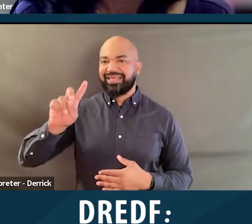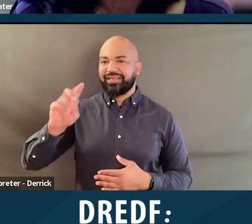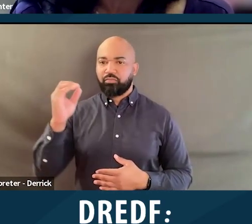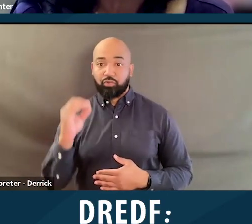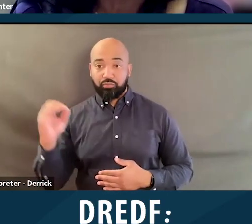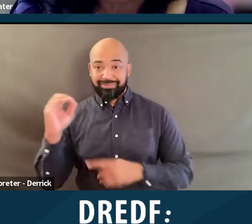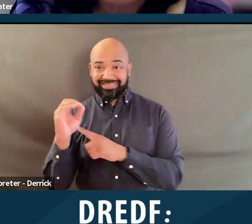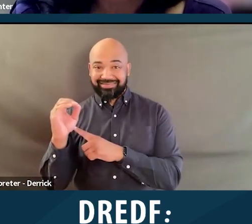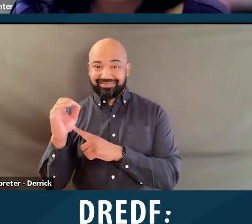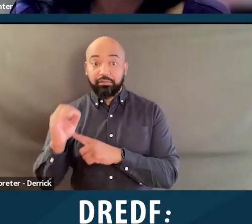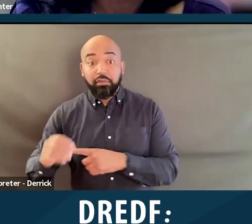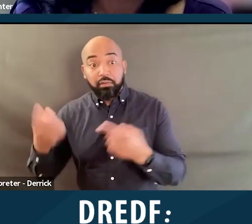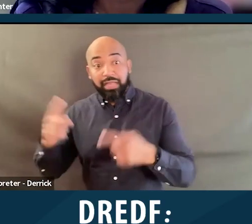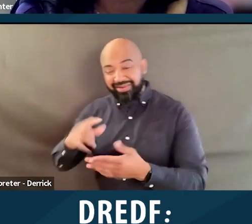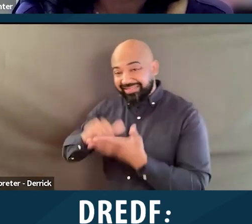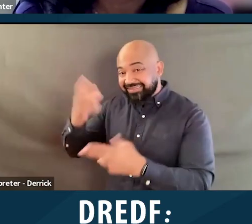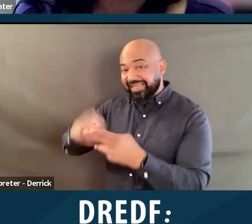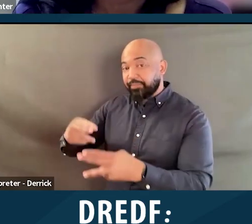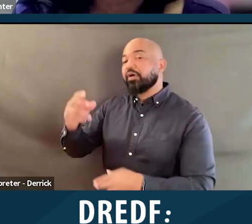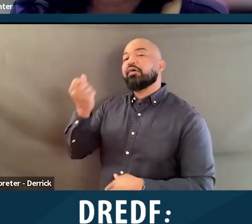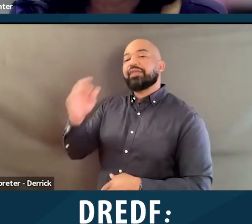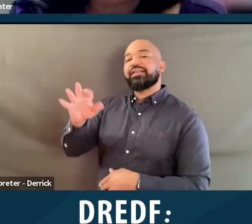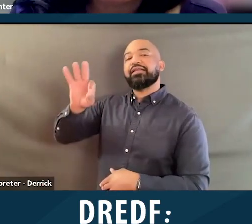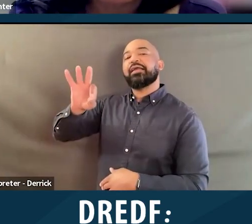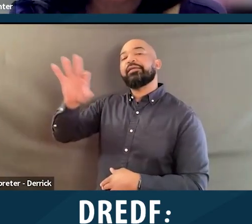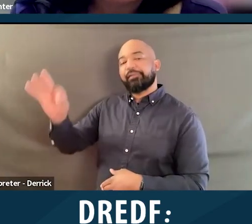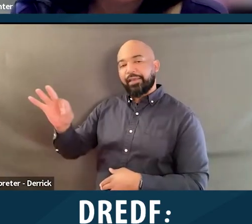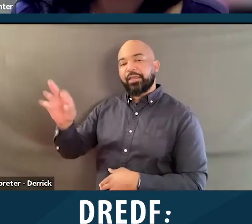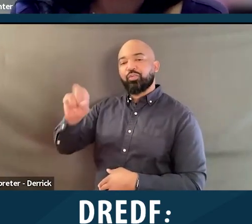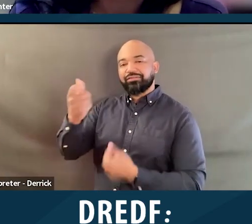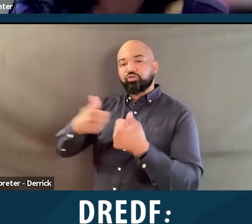So I'm going to start us off by just doing some very basically overview